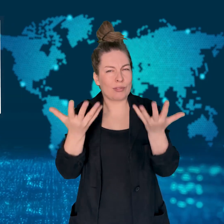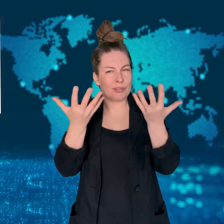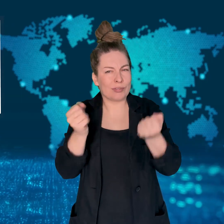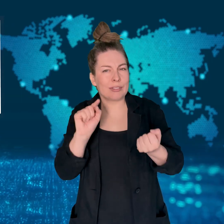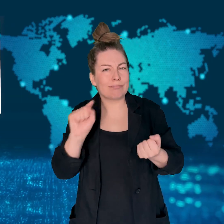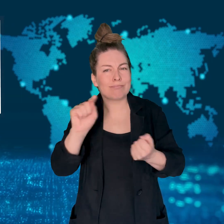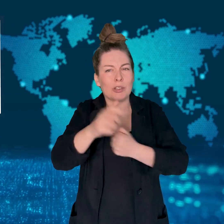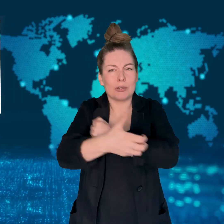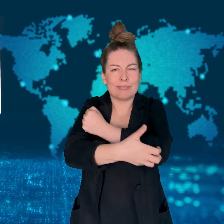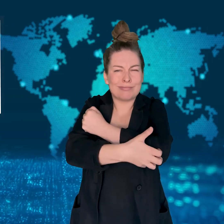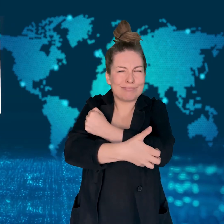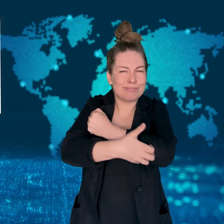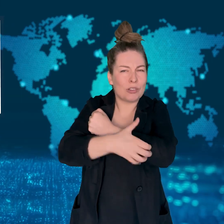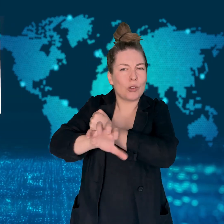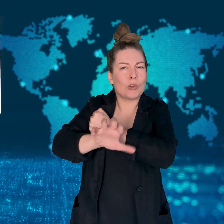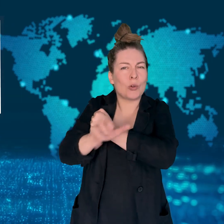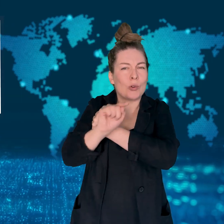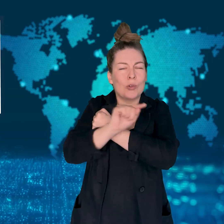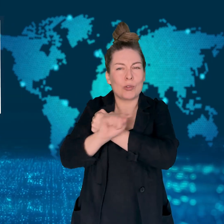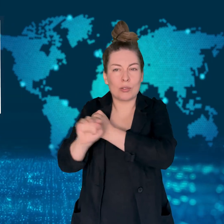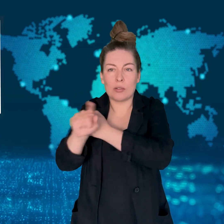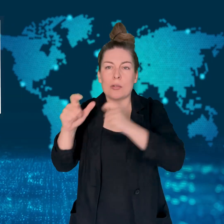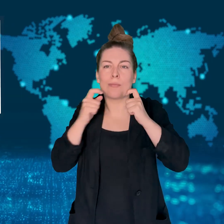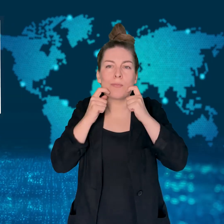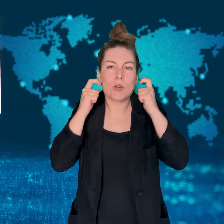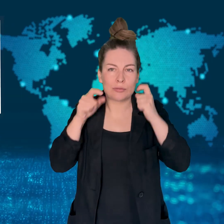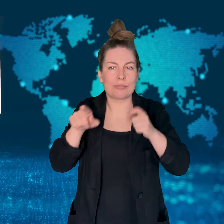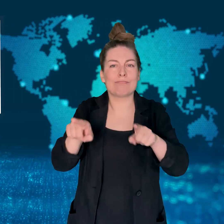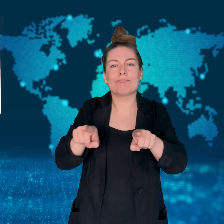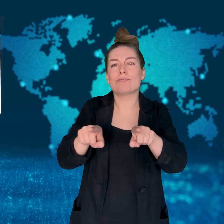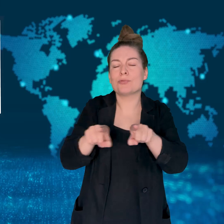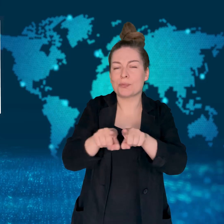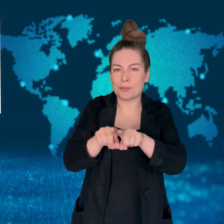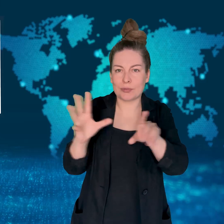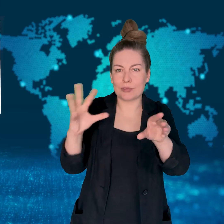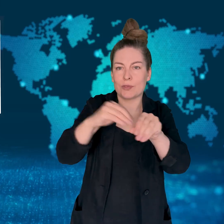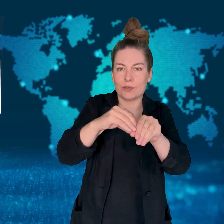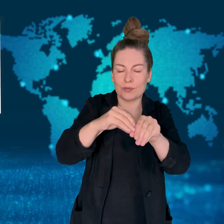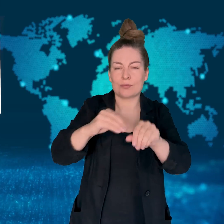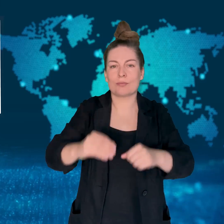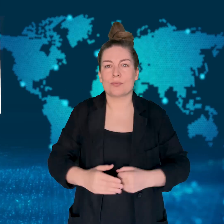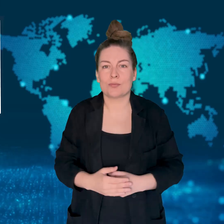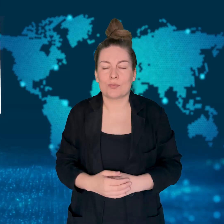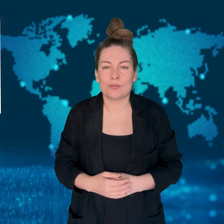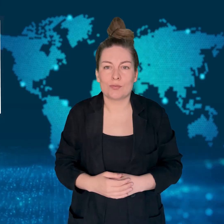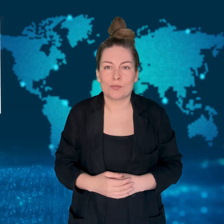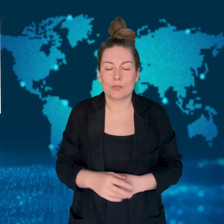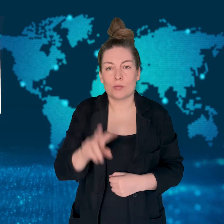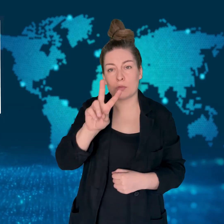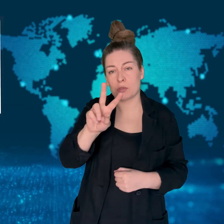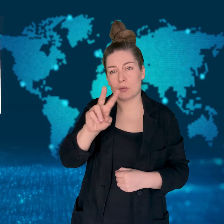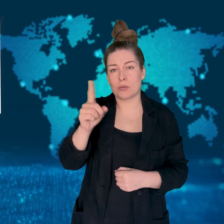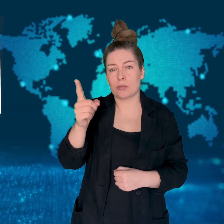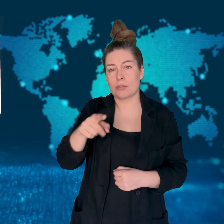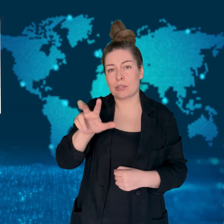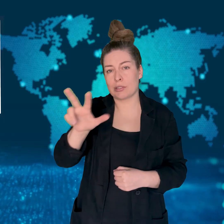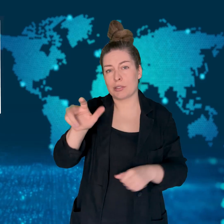There were 32 deaths during that time as well.